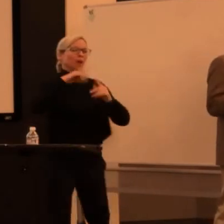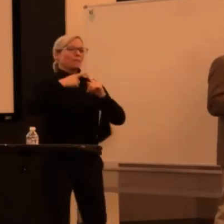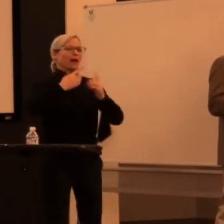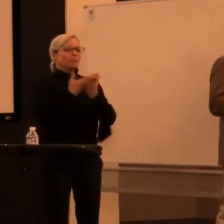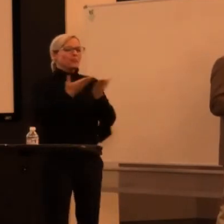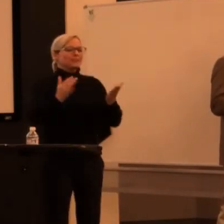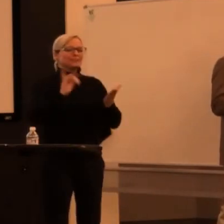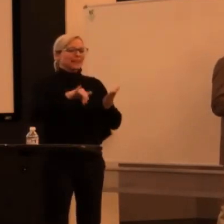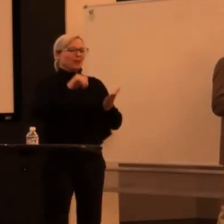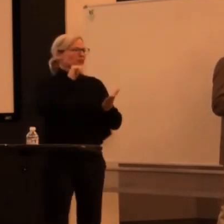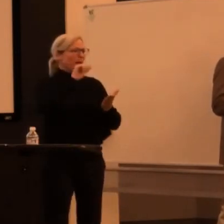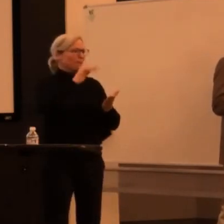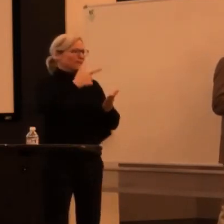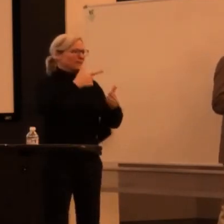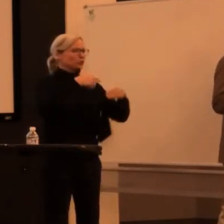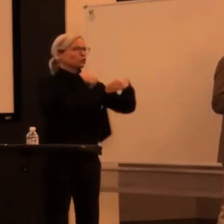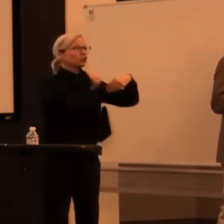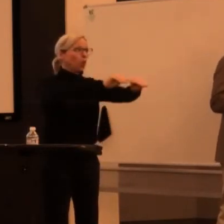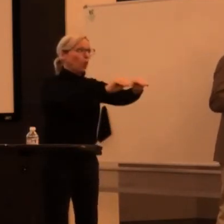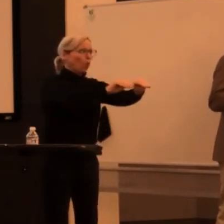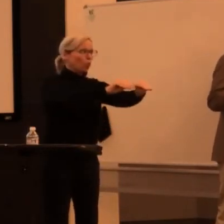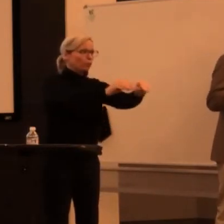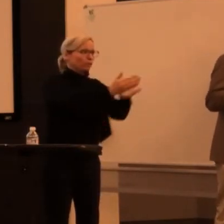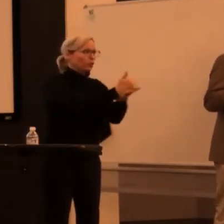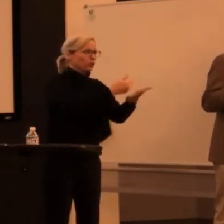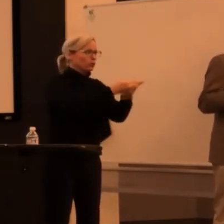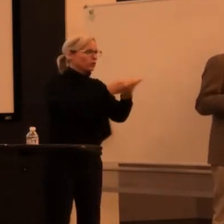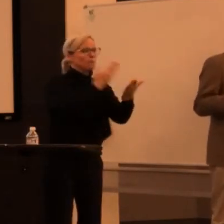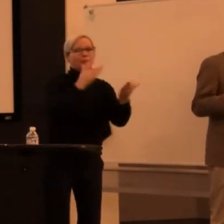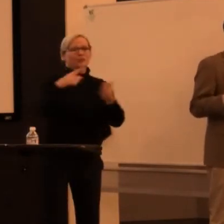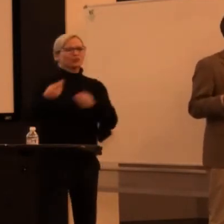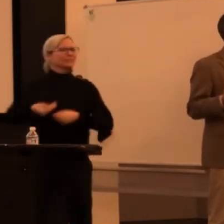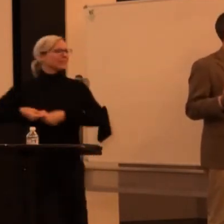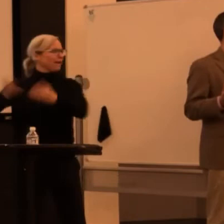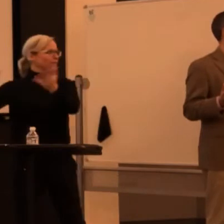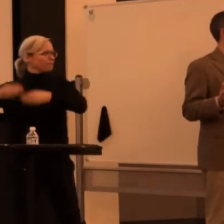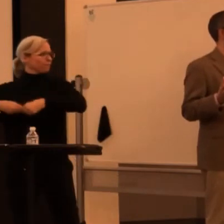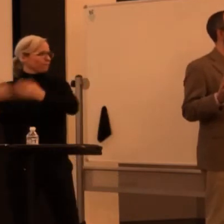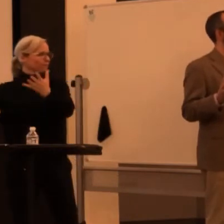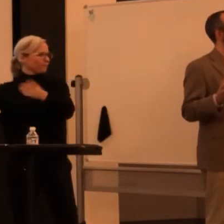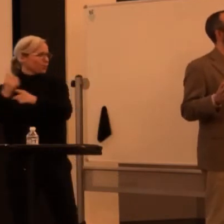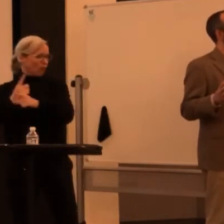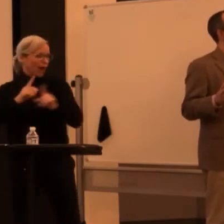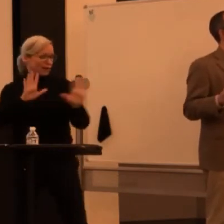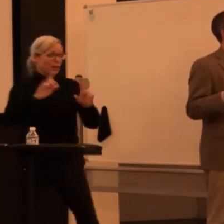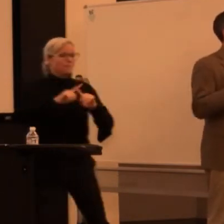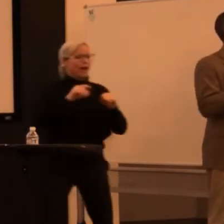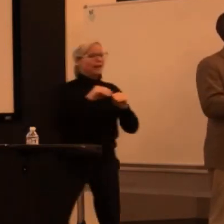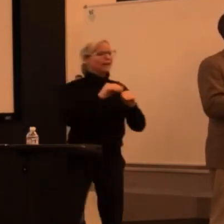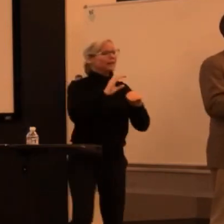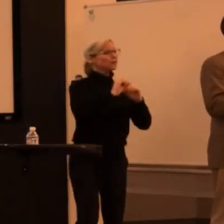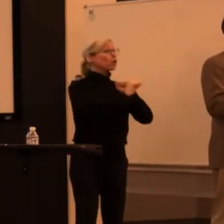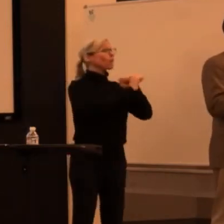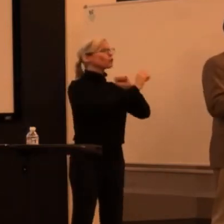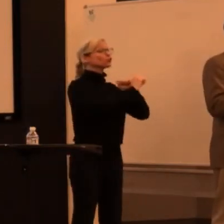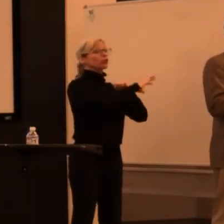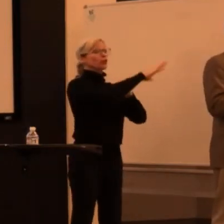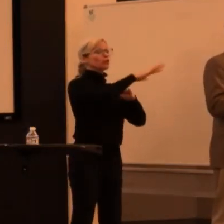they might be given away but in the commercial context we ask is this improvement significant enough